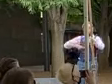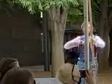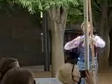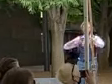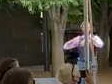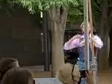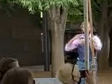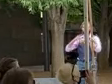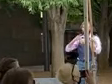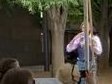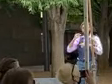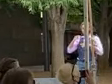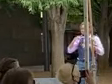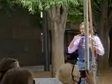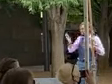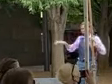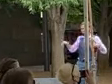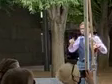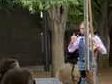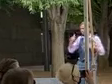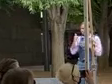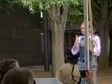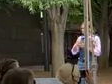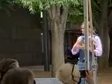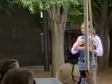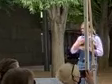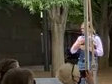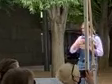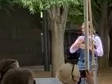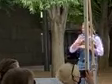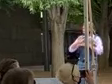"You don't have to help me, I'll take all night if I have to."